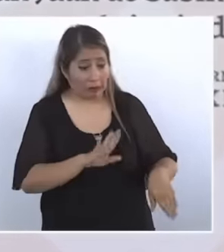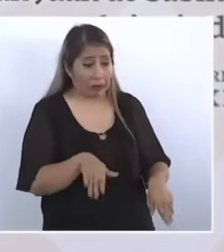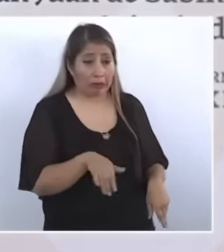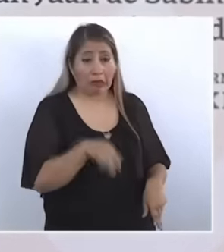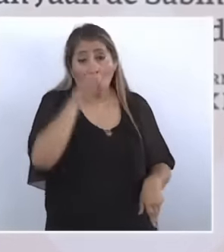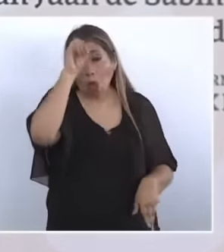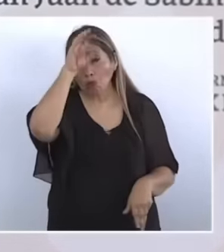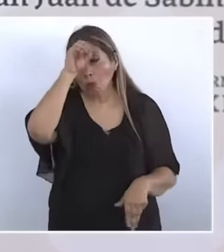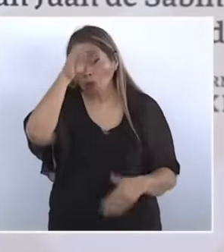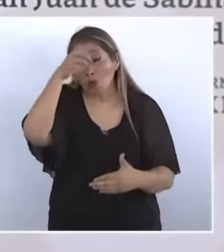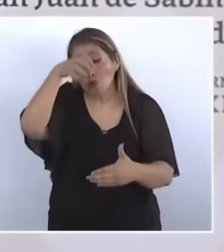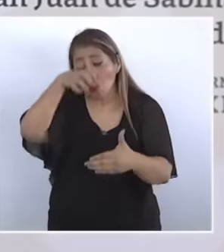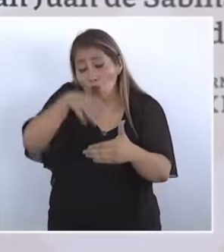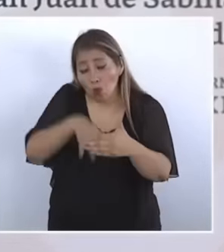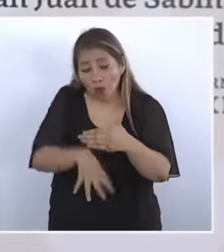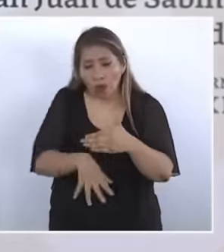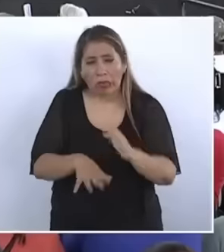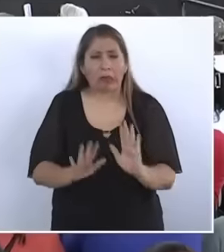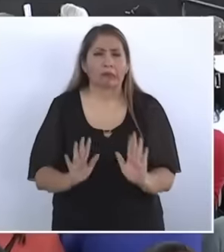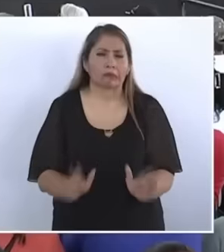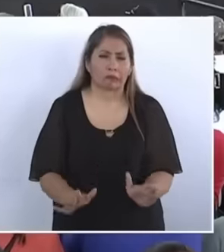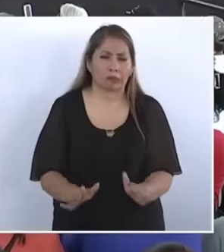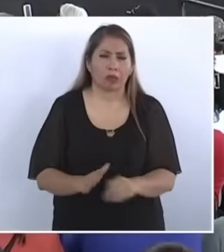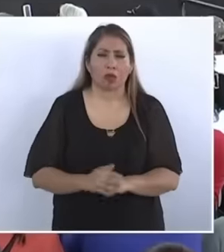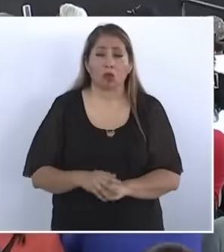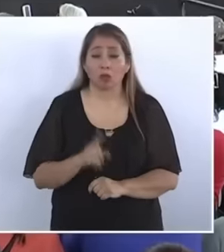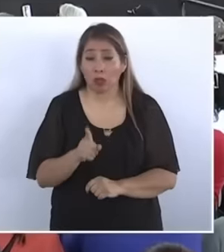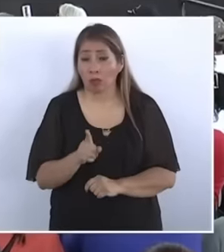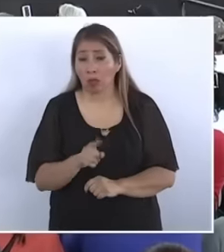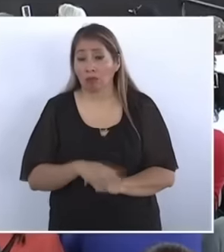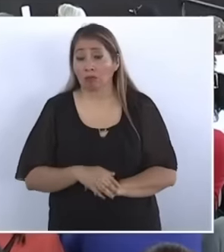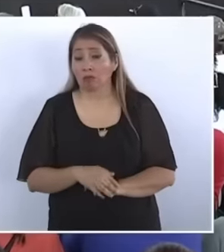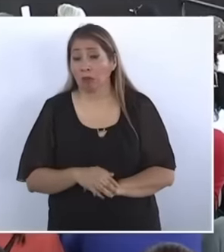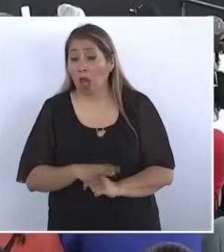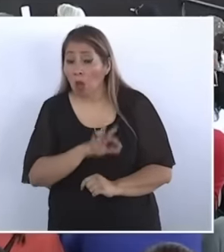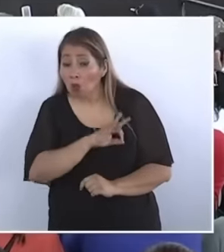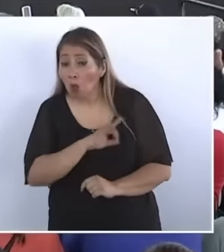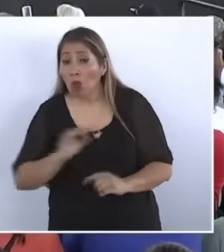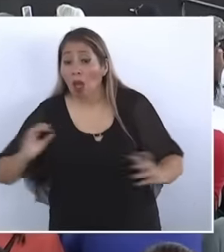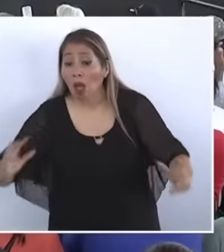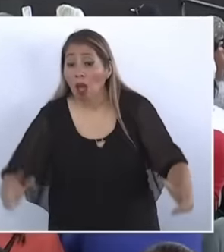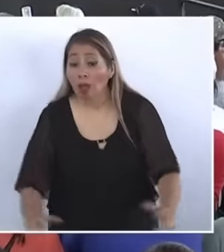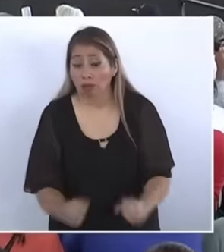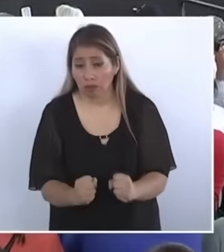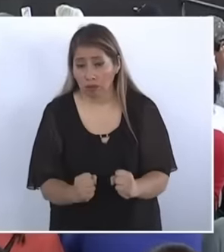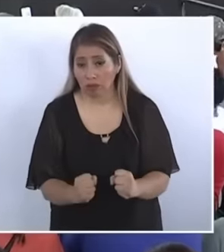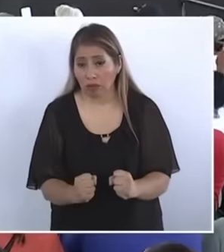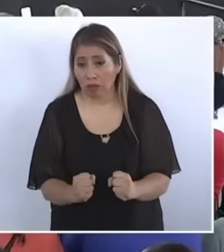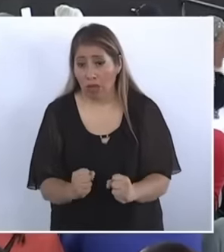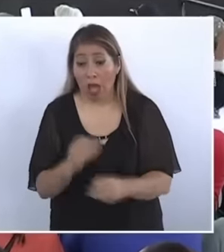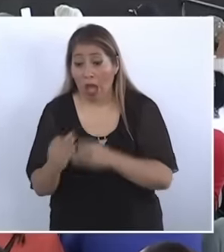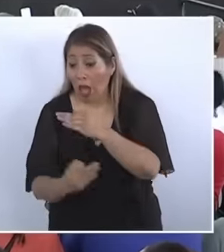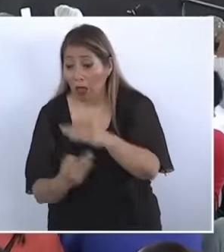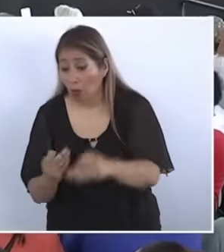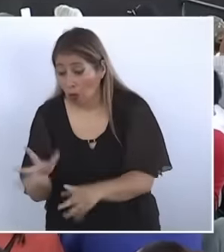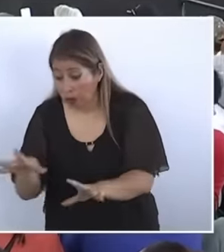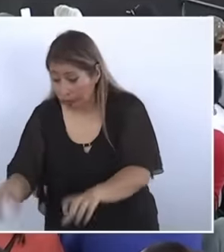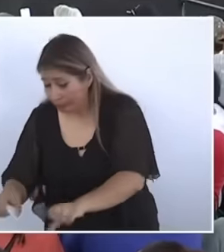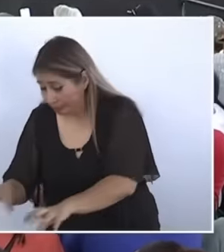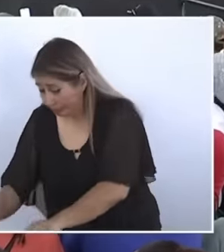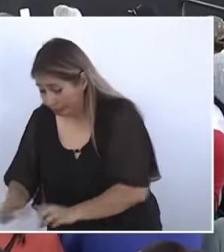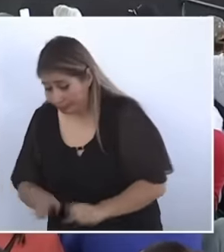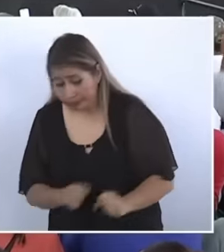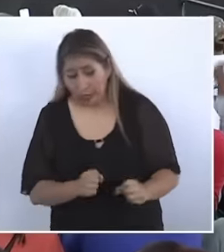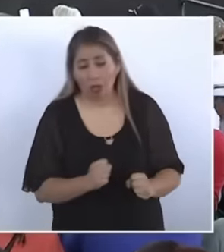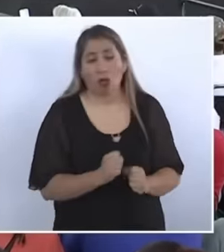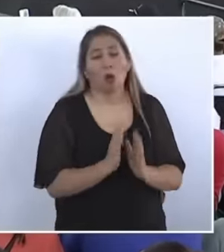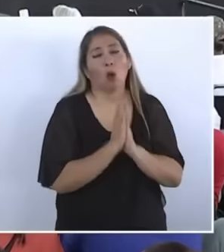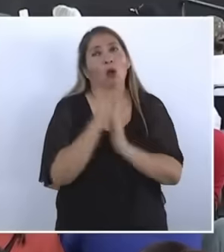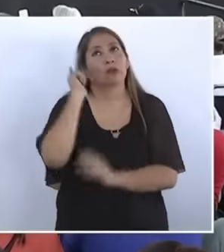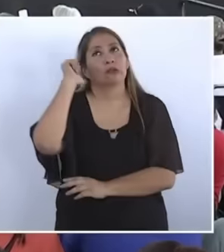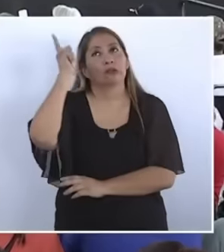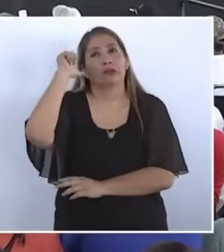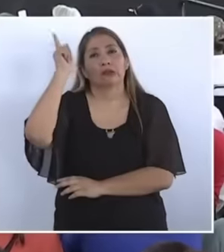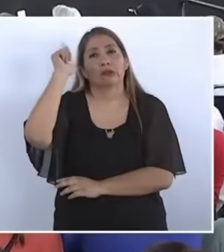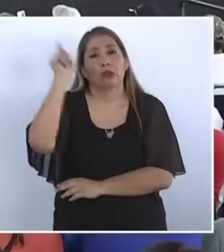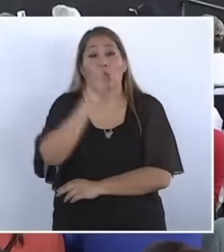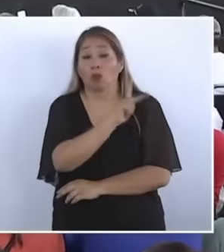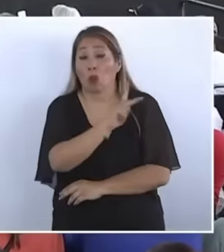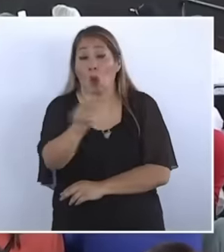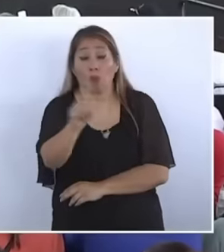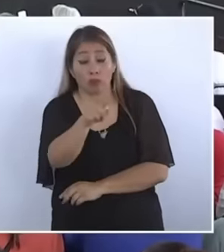already indicate that we can uh rescue them all as is the wish of all their relatives we are going to